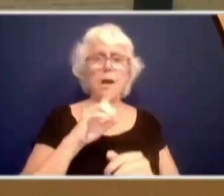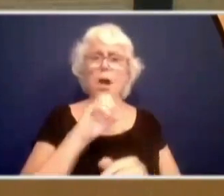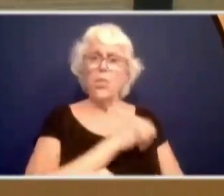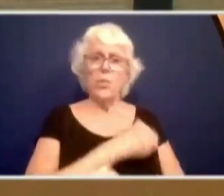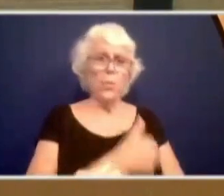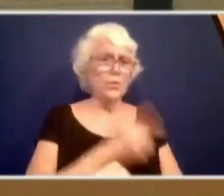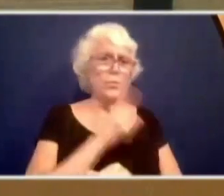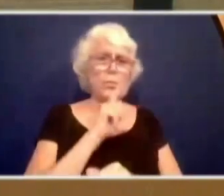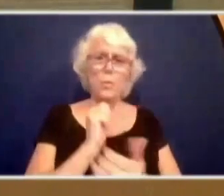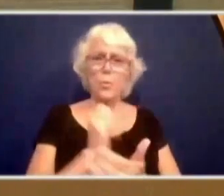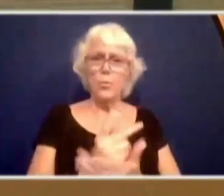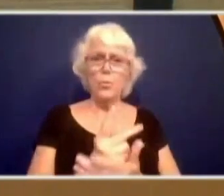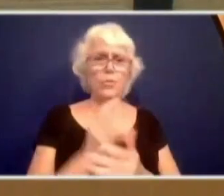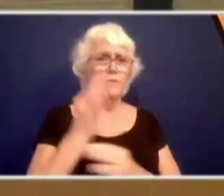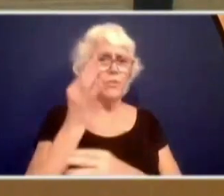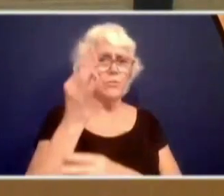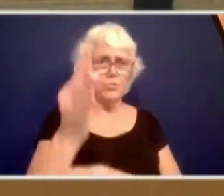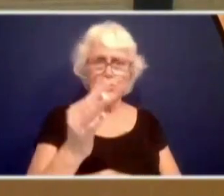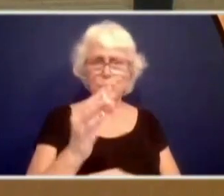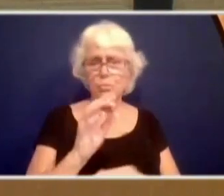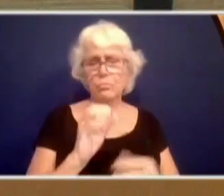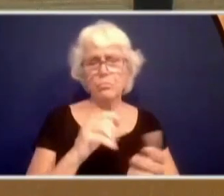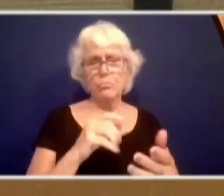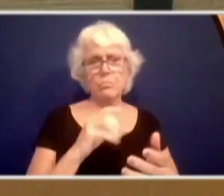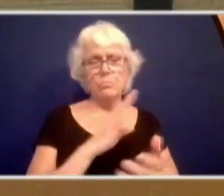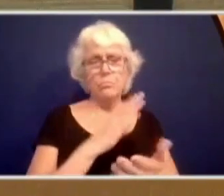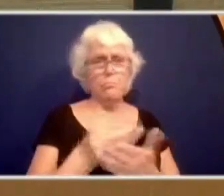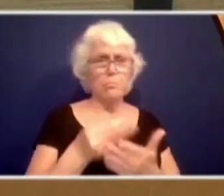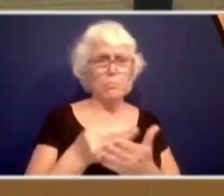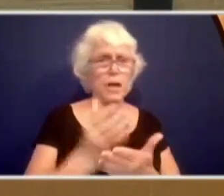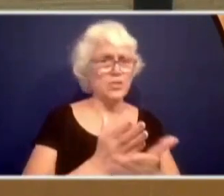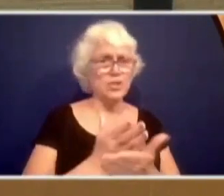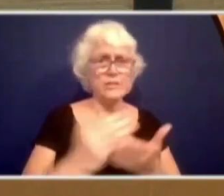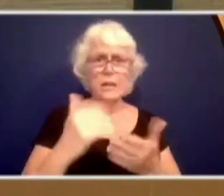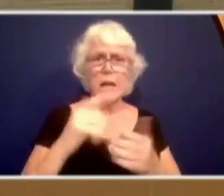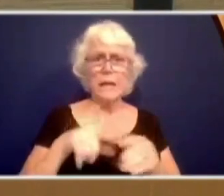So I can't speak to that, um, indefinite guarantee.